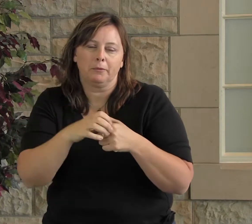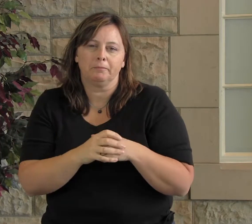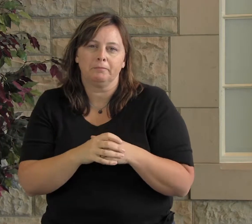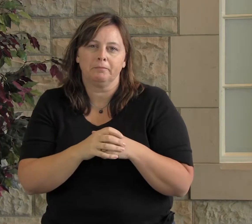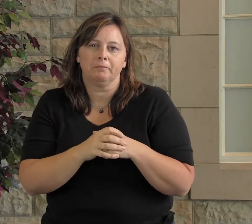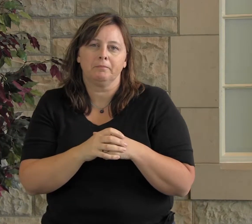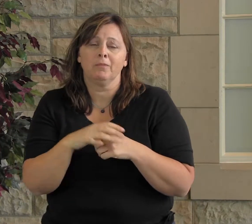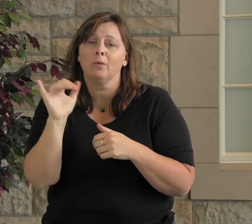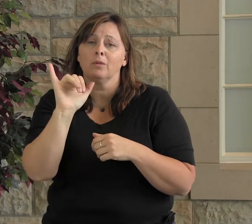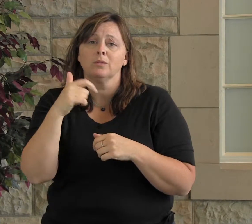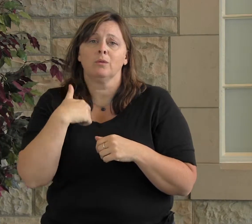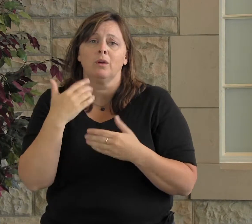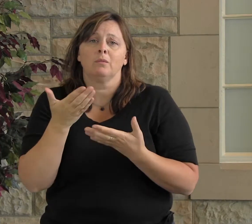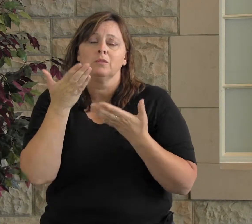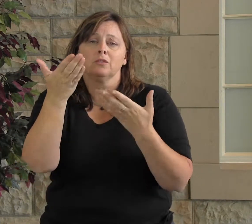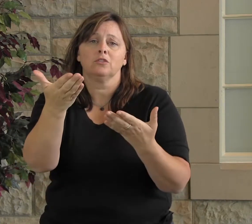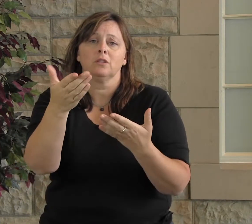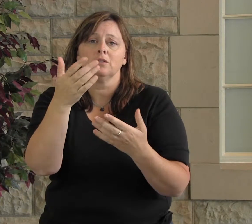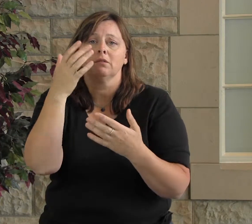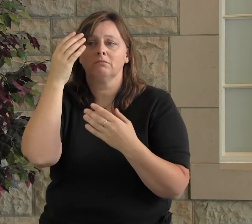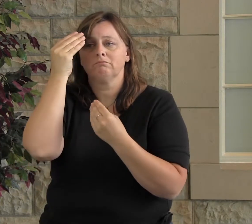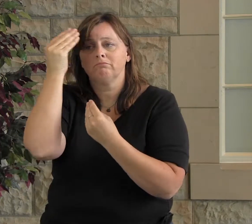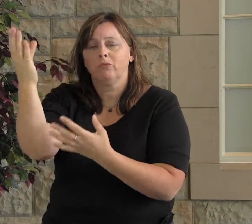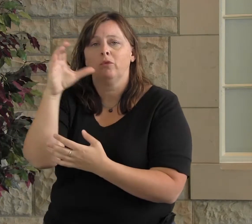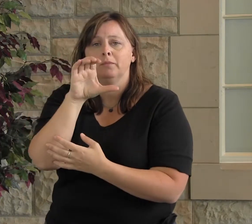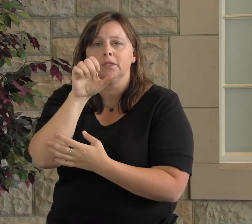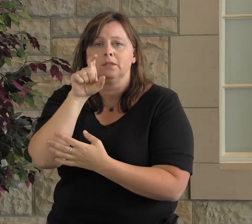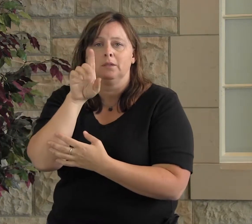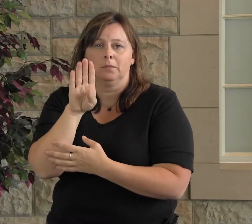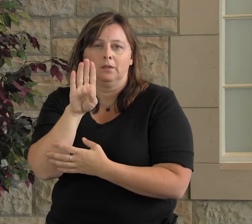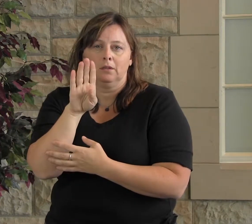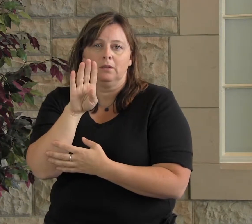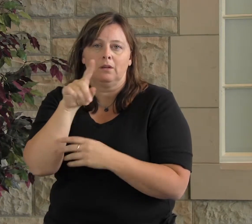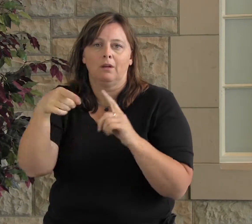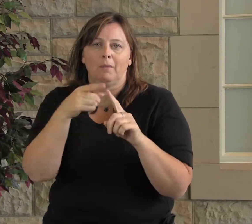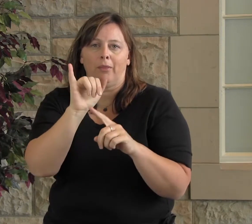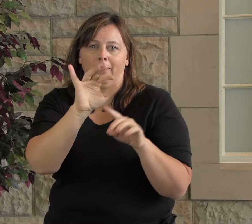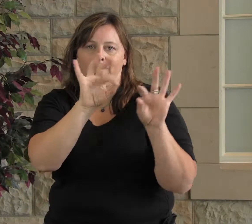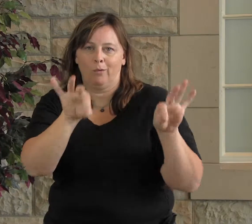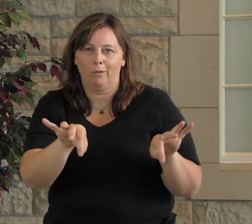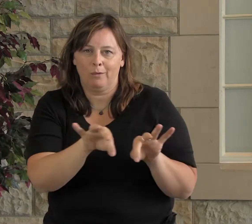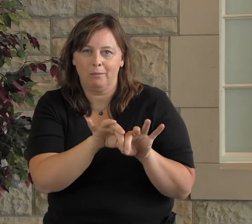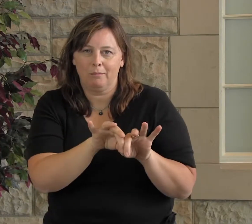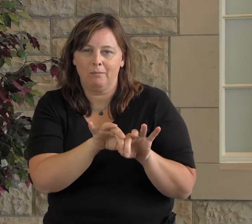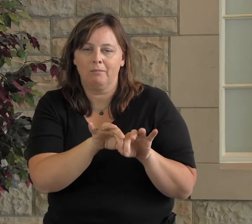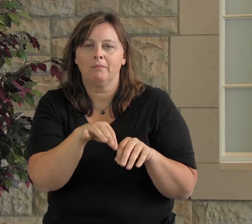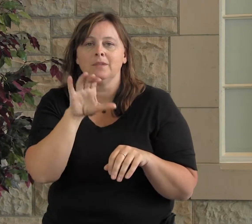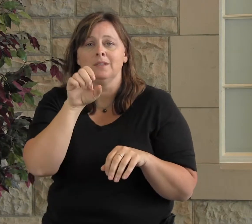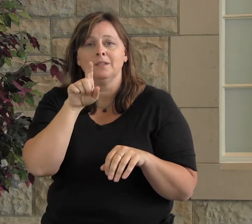to the form. It will help you remember. My suggestion is that you, inform CSDB about your form